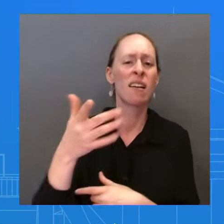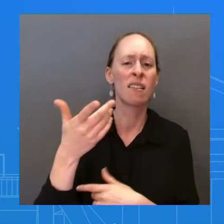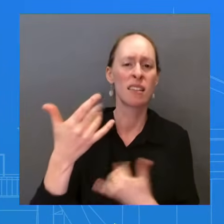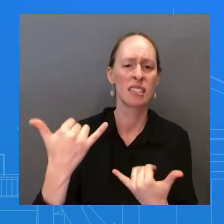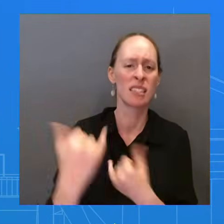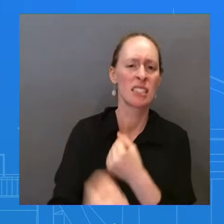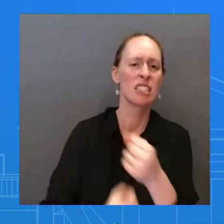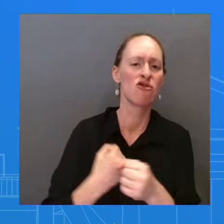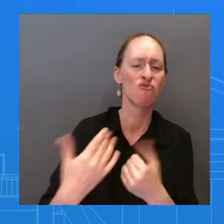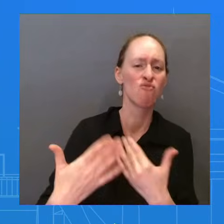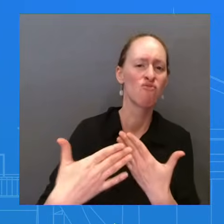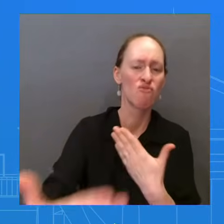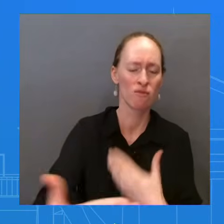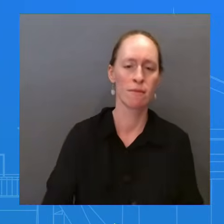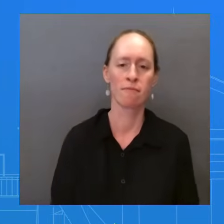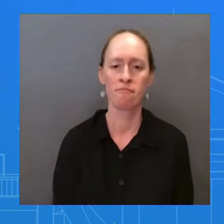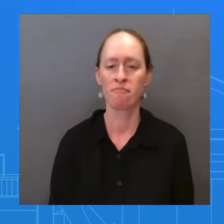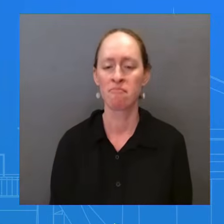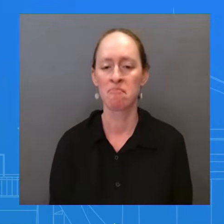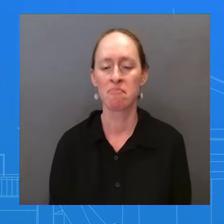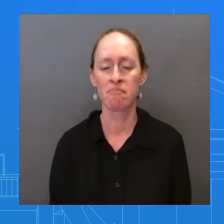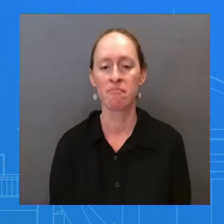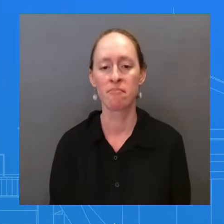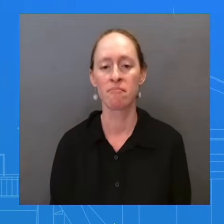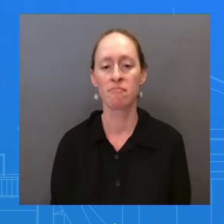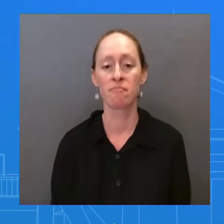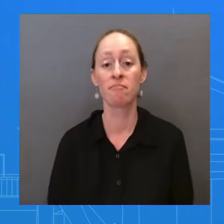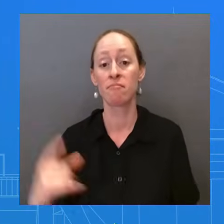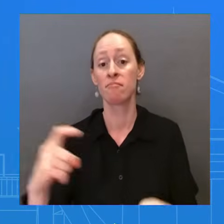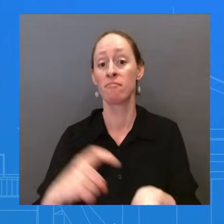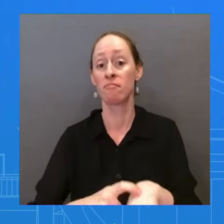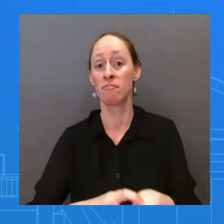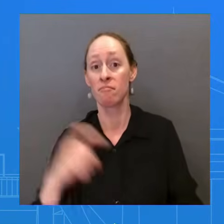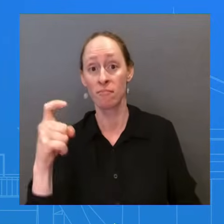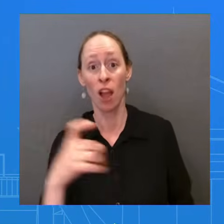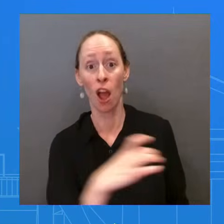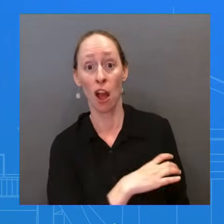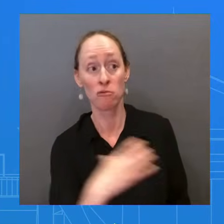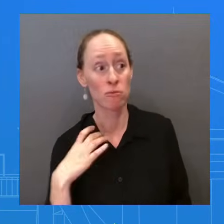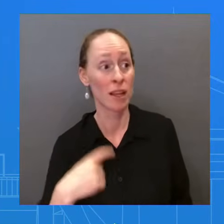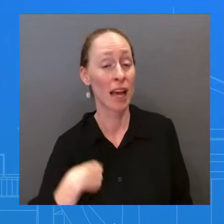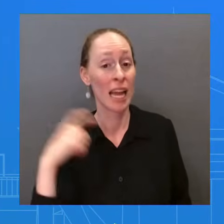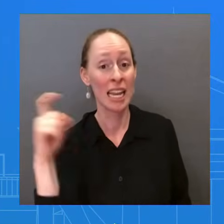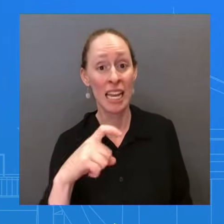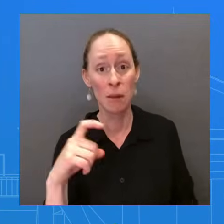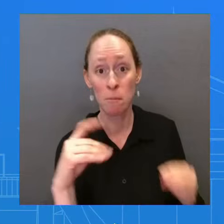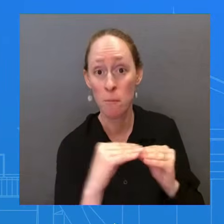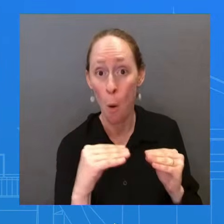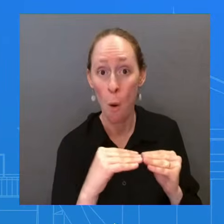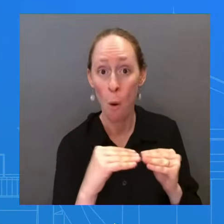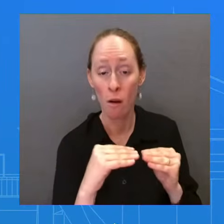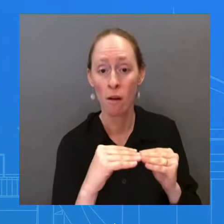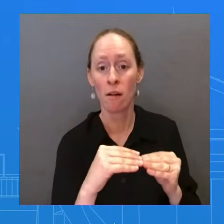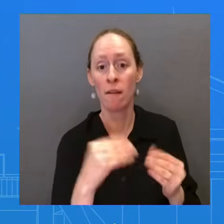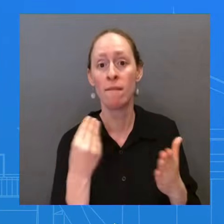and ask for additional appropriations? I don't know the answer to that. I mean, we're just now here at the beginning of June, so we've got some time to figure that out.